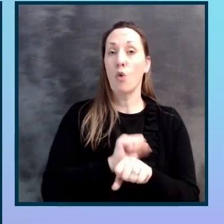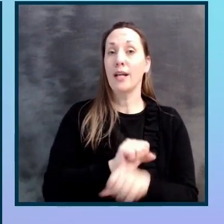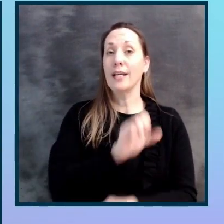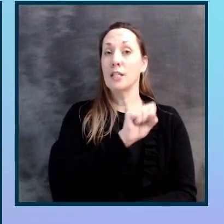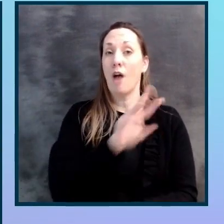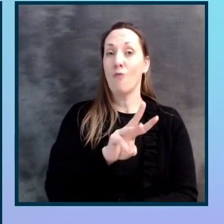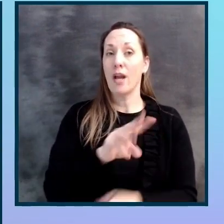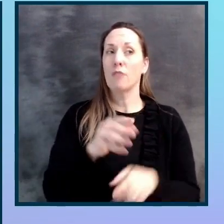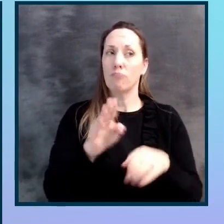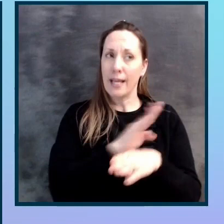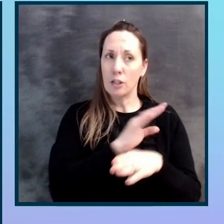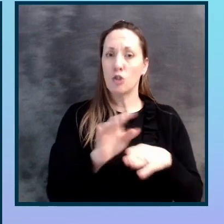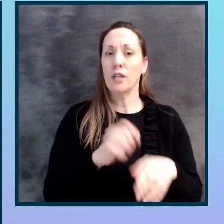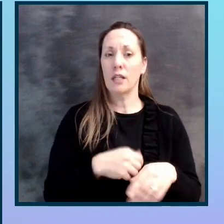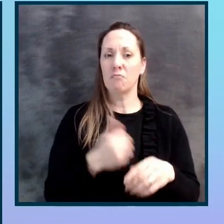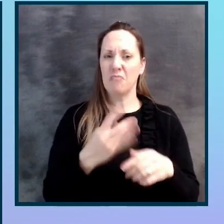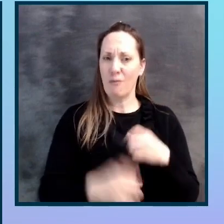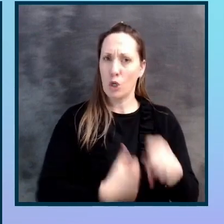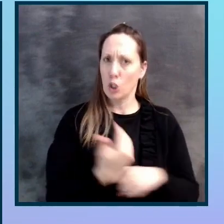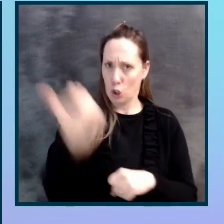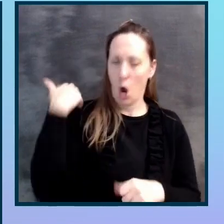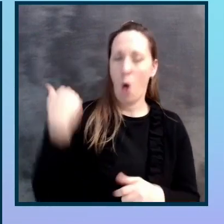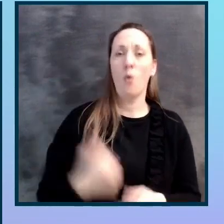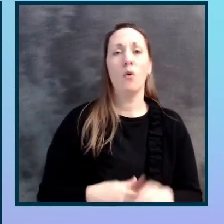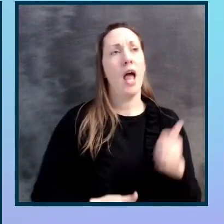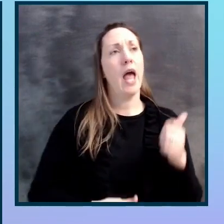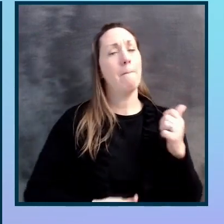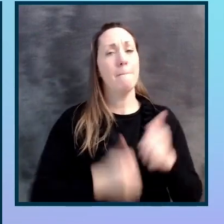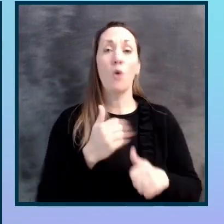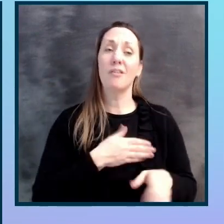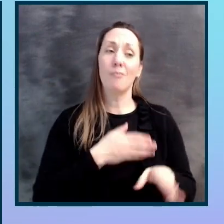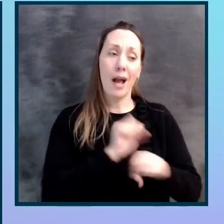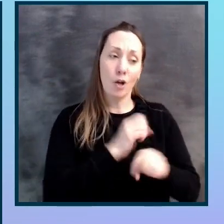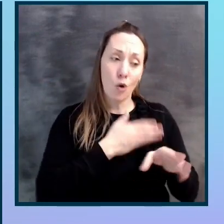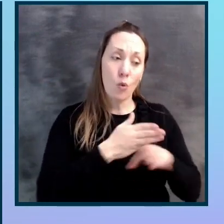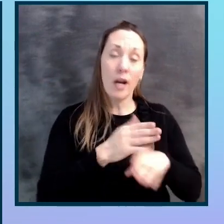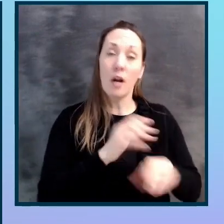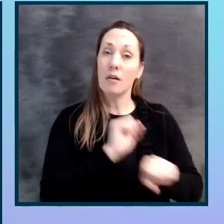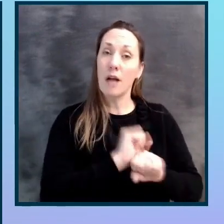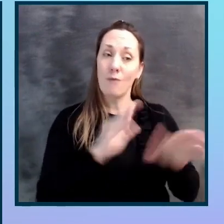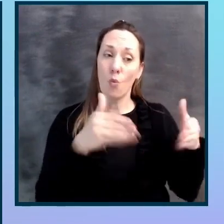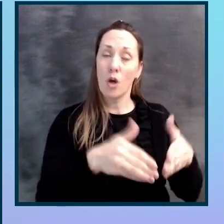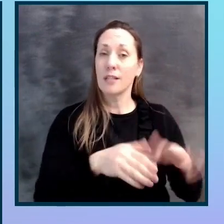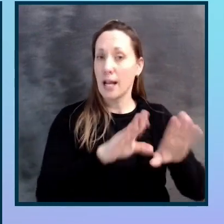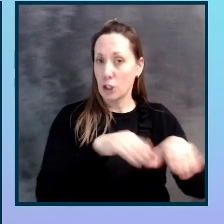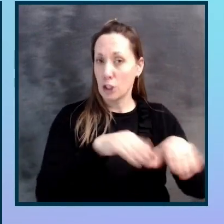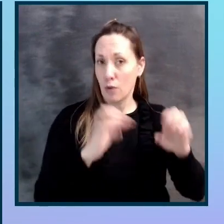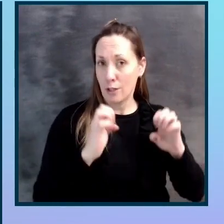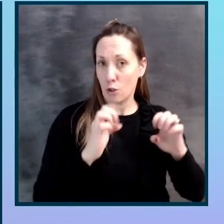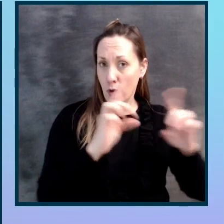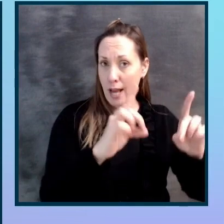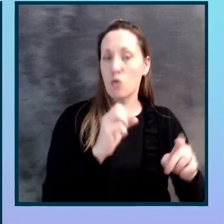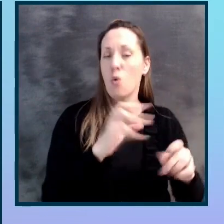and I'm proud to say that I've spent most of my software career working on children's education or entertainment products.